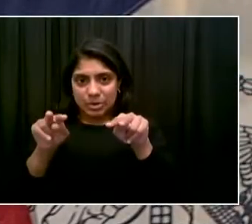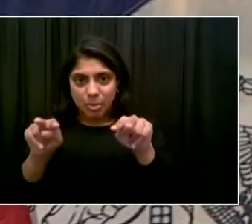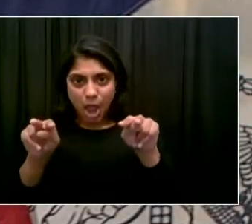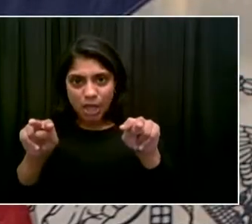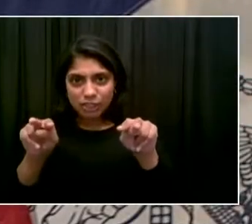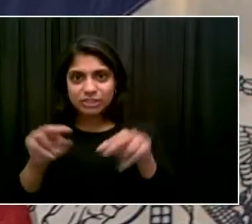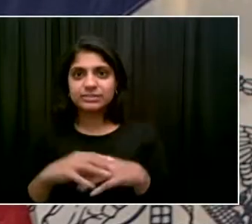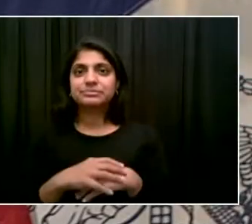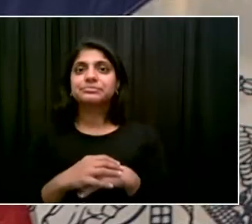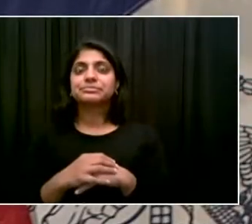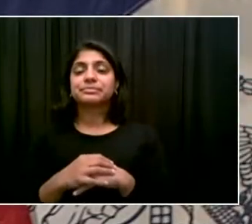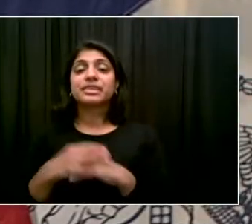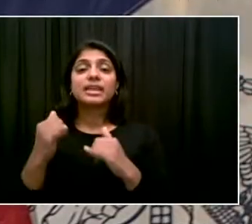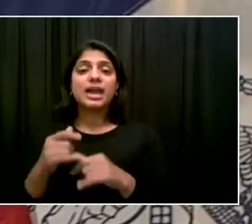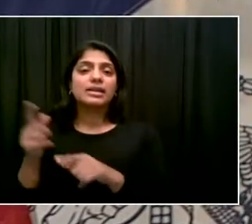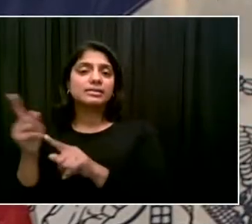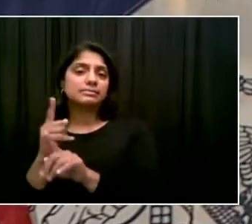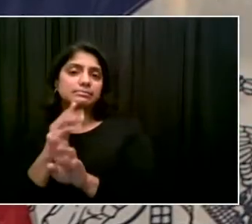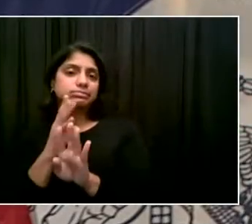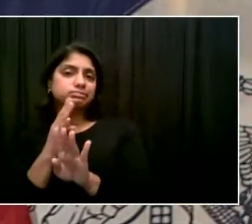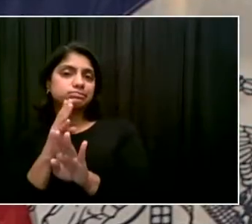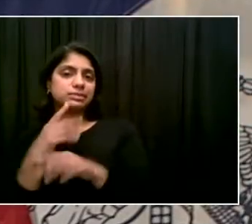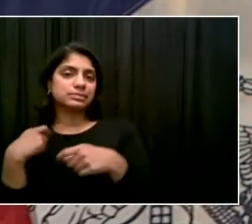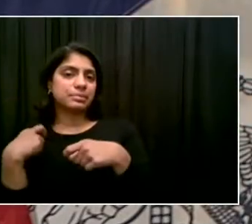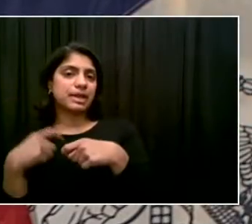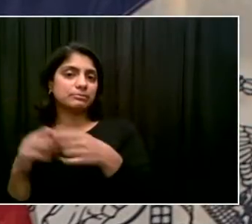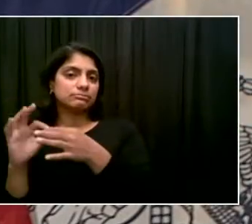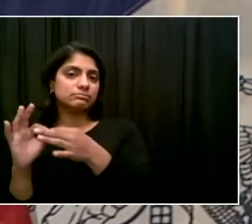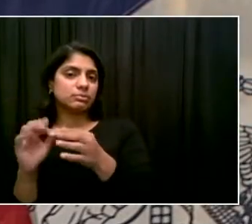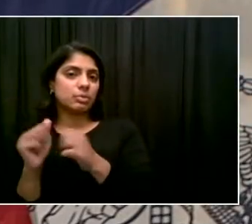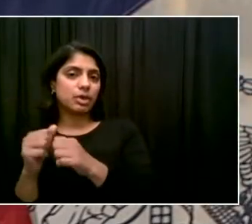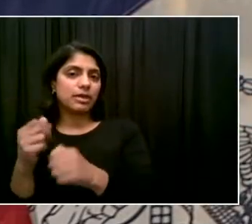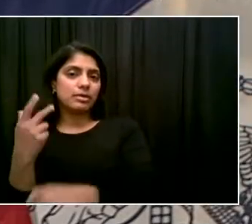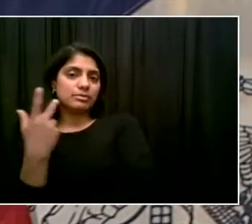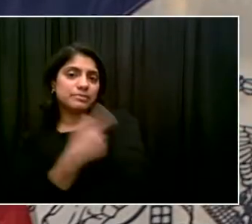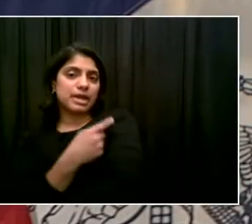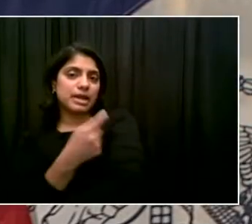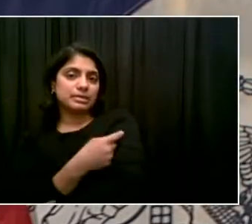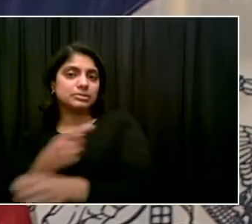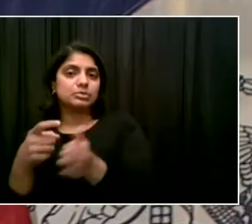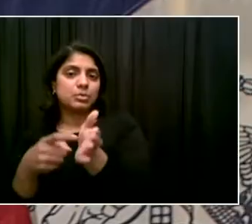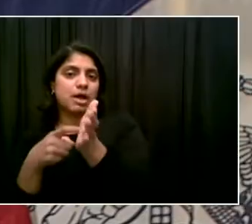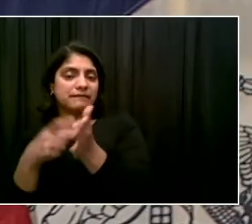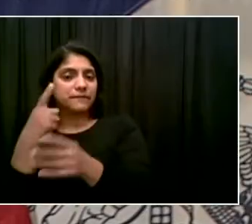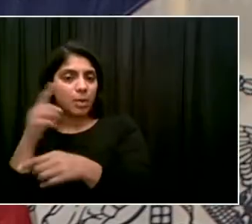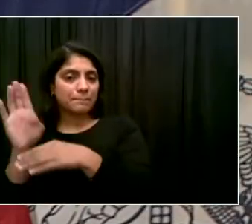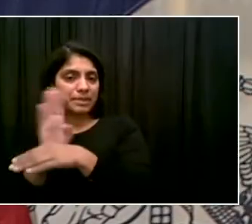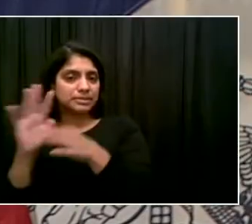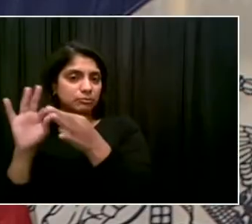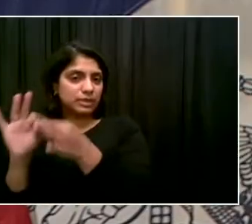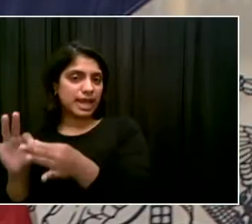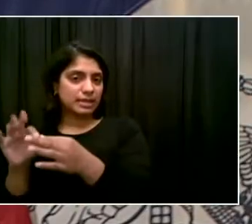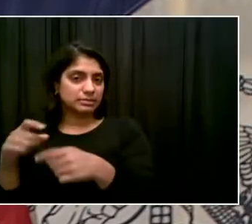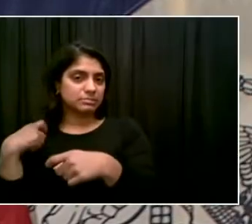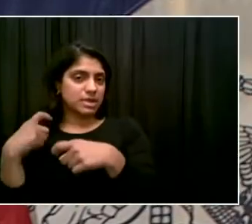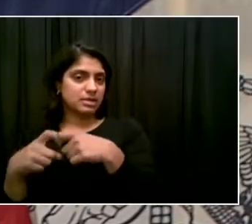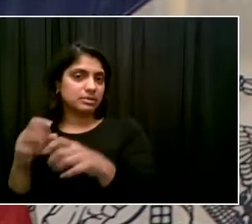DOWN ON VACCINATIONS. A FEW WORDS IN SPANISH AND IT'S ABOUT VACCINATIONS AND